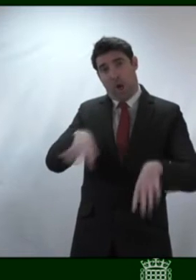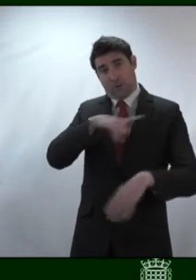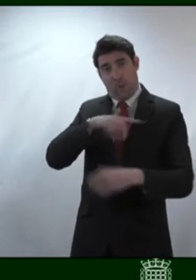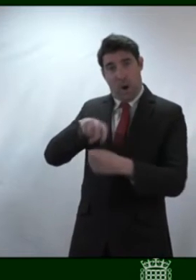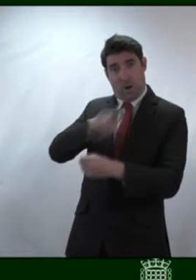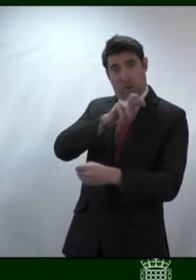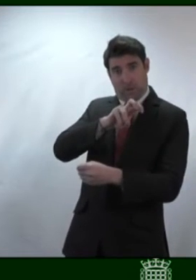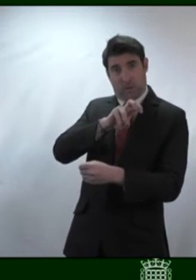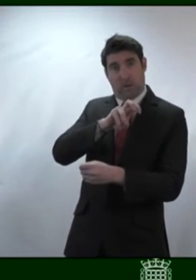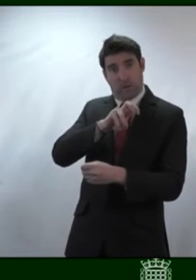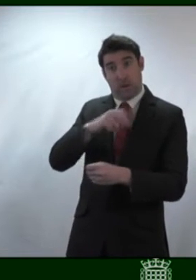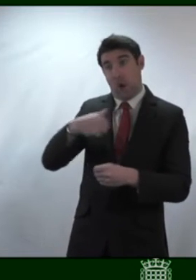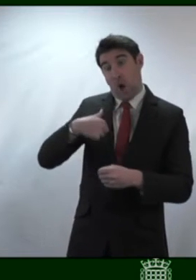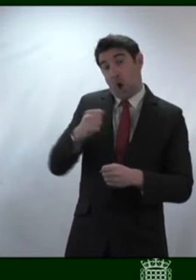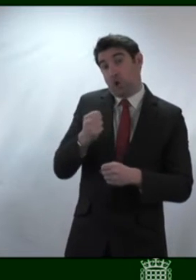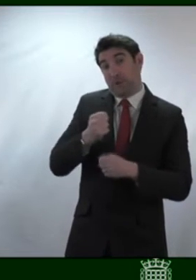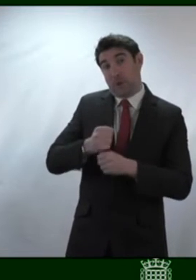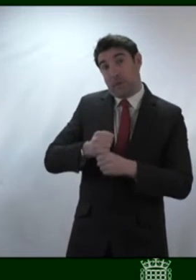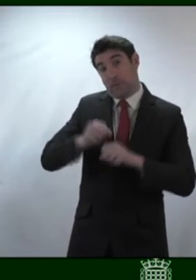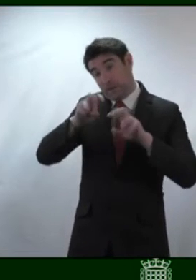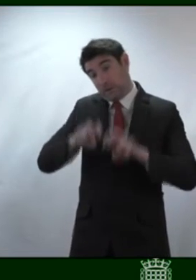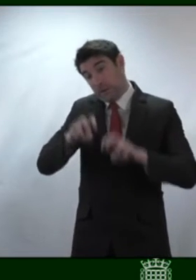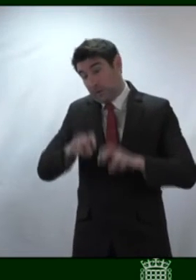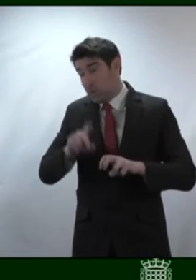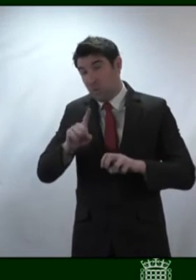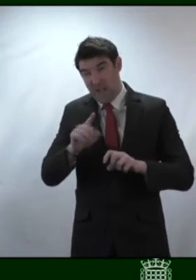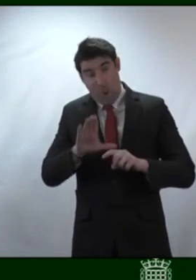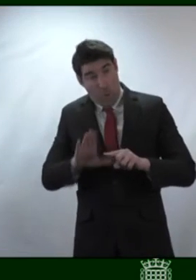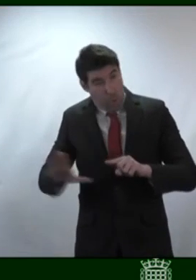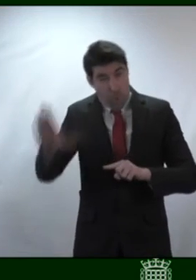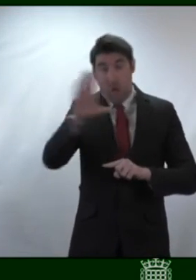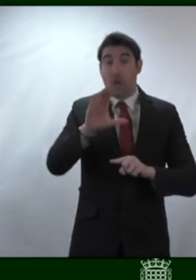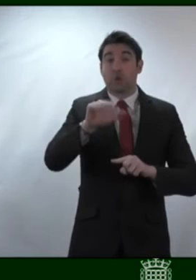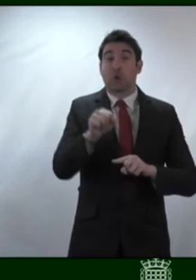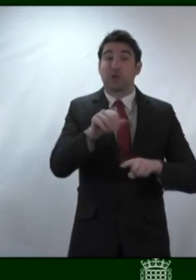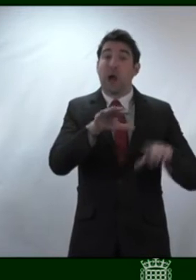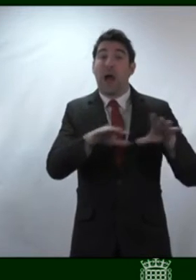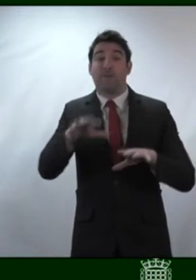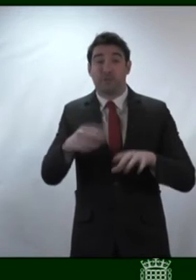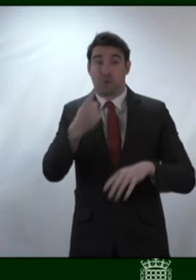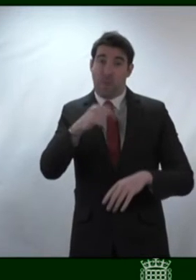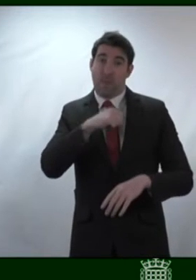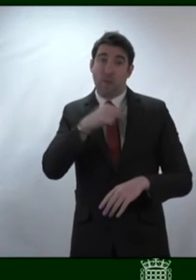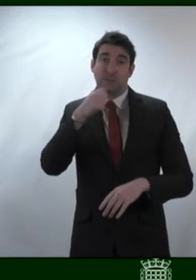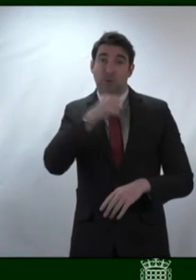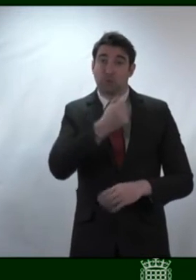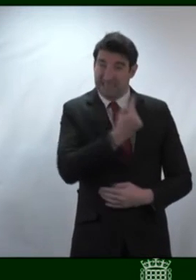be worse off to the tune of £1,600. Scotland has been completely ignored by